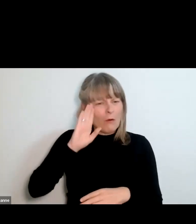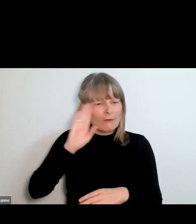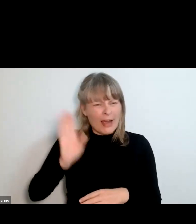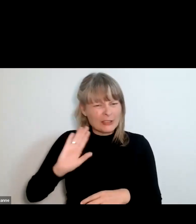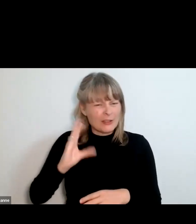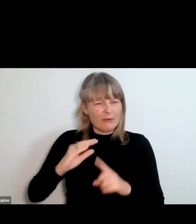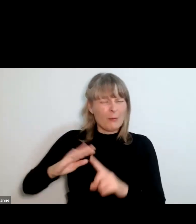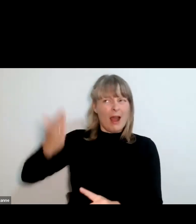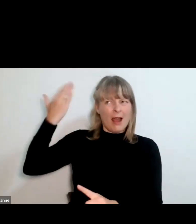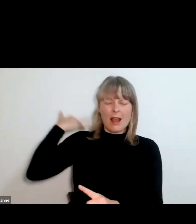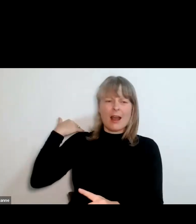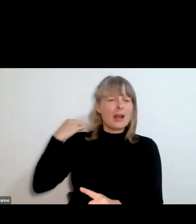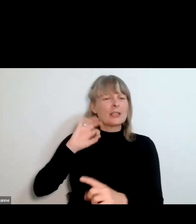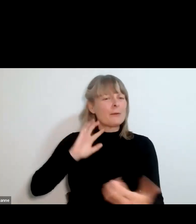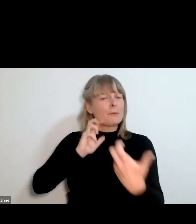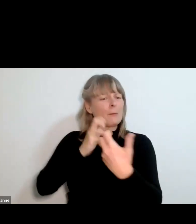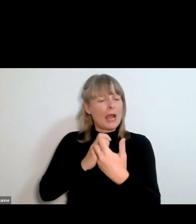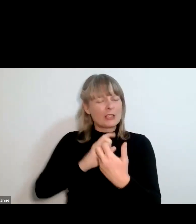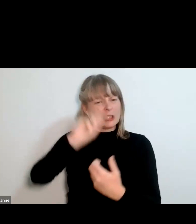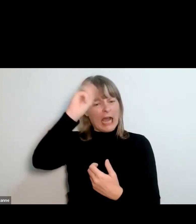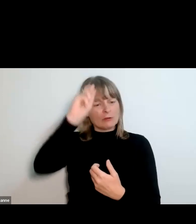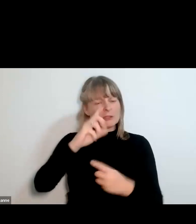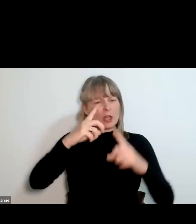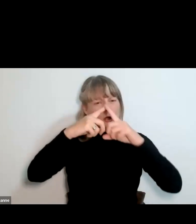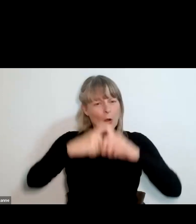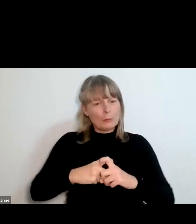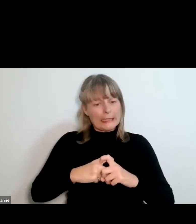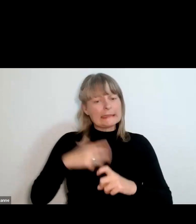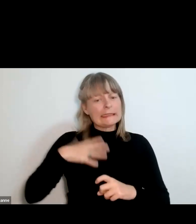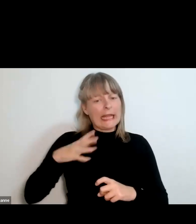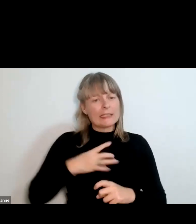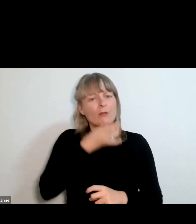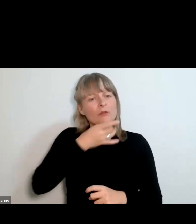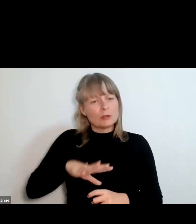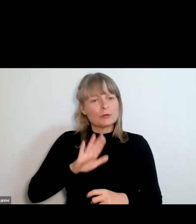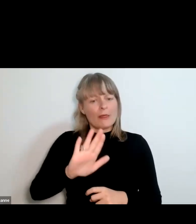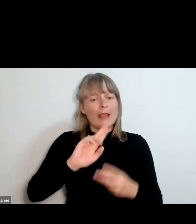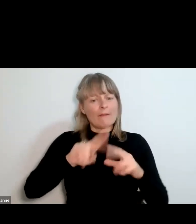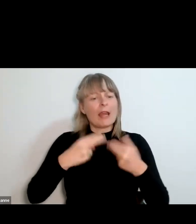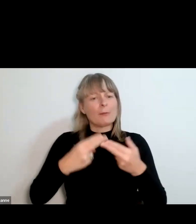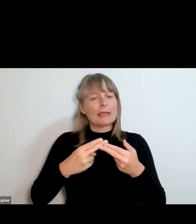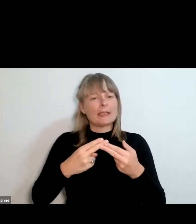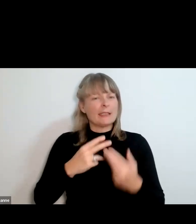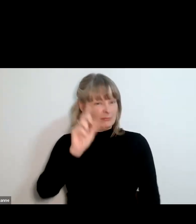government to spend our money to prioritise child health, learning and well-being. Some would argue that currently, schools are